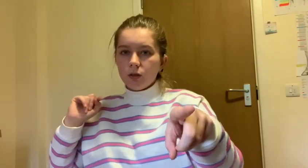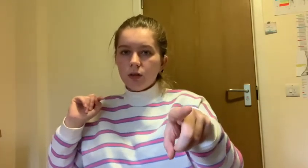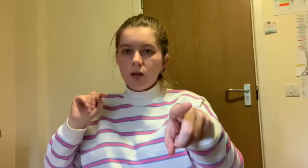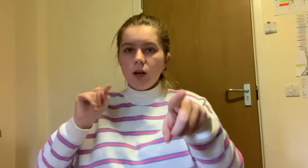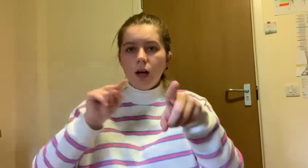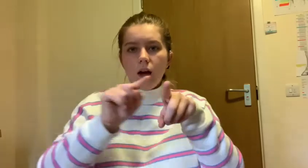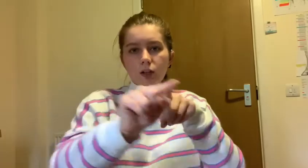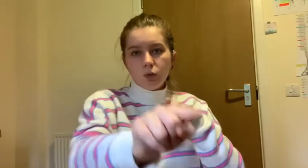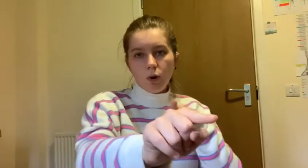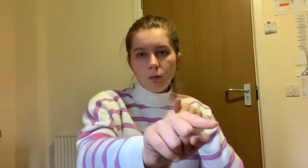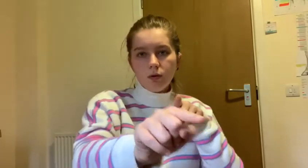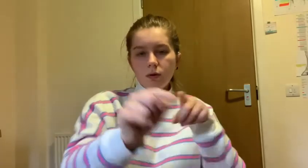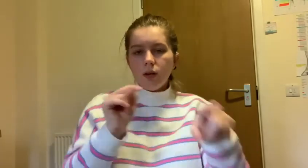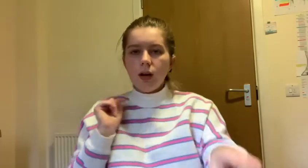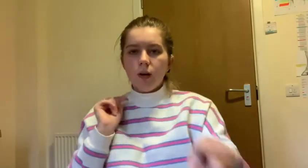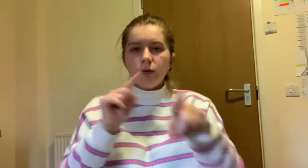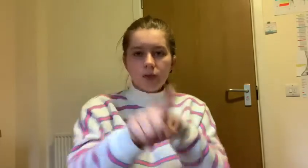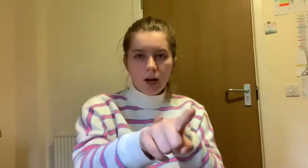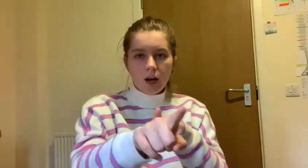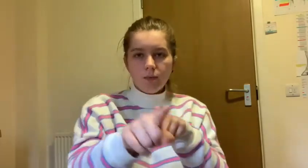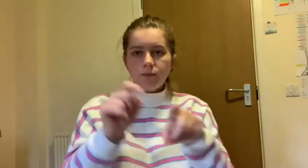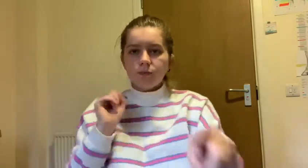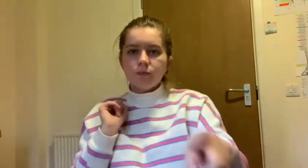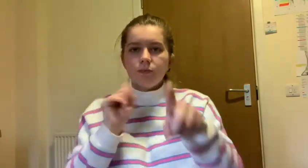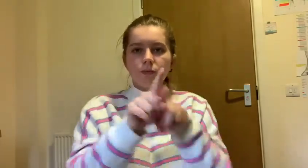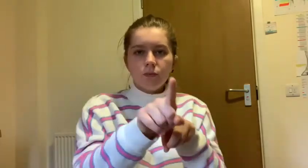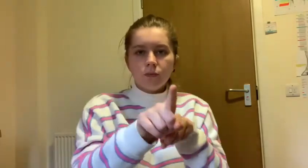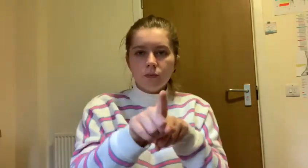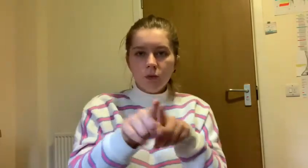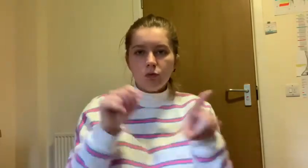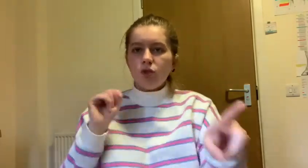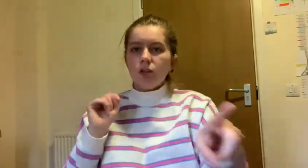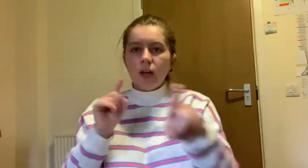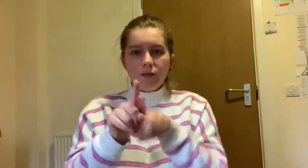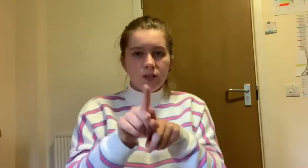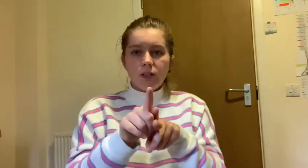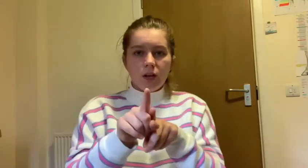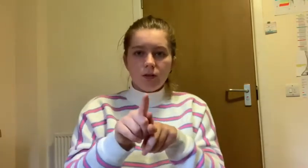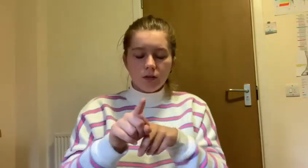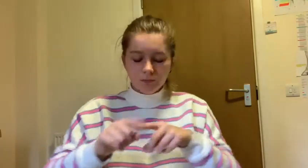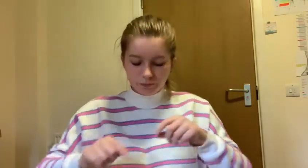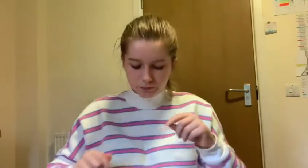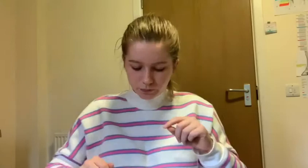and swap, "how you dare" You're brushing everything together.